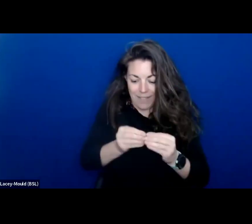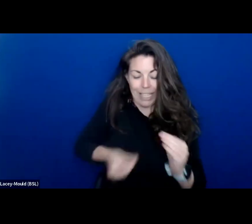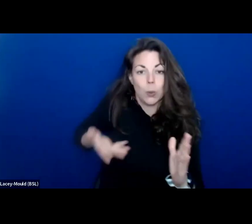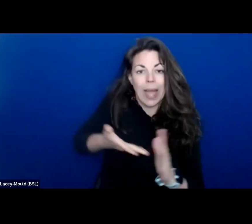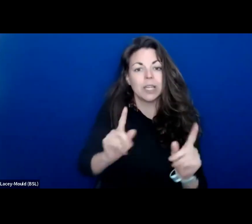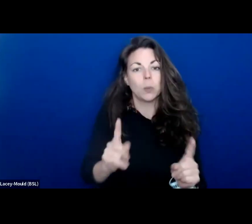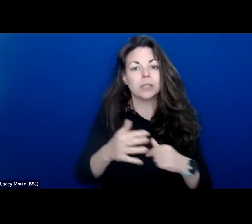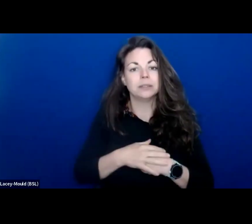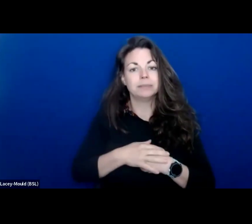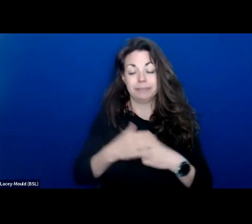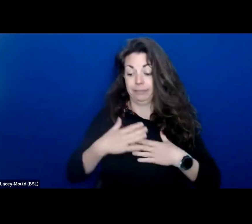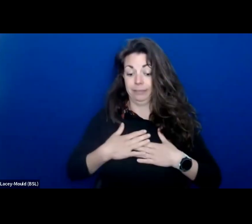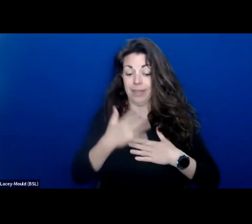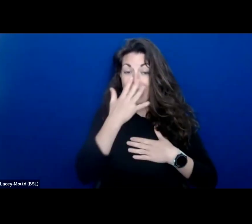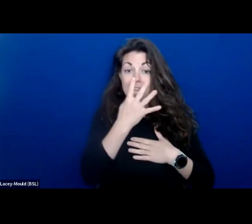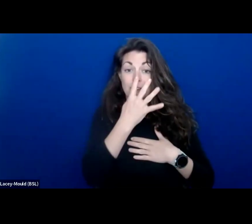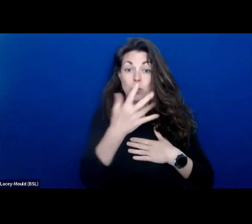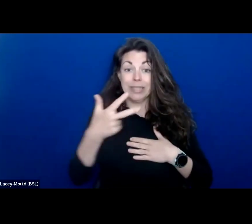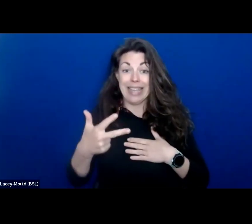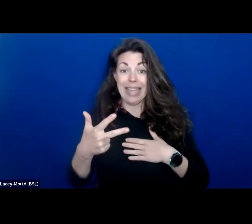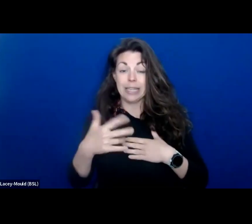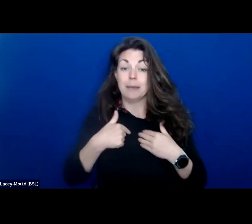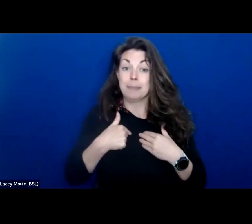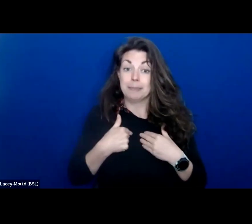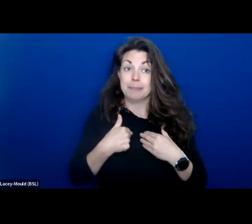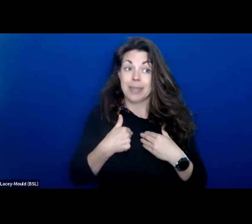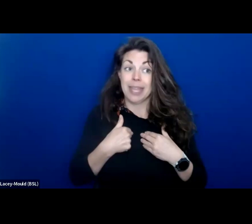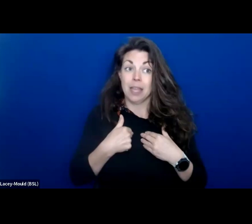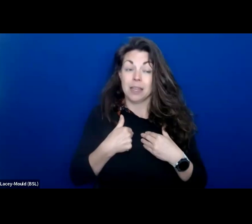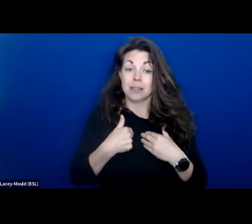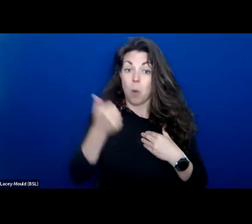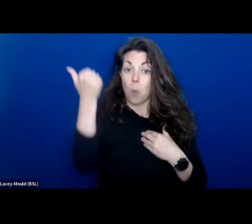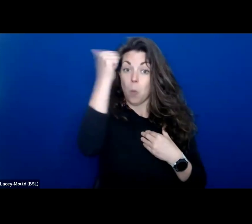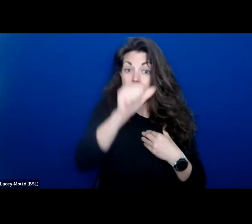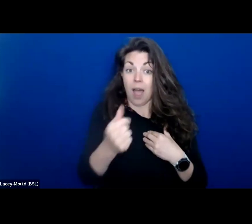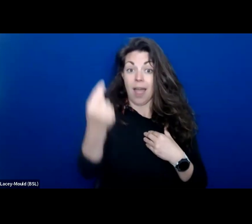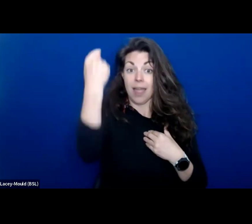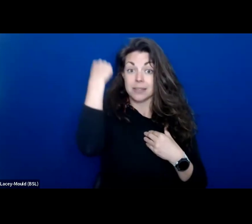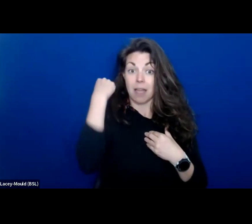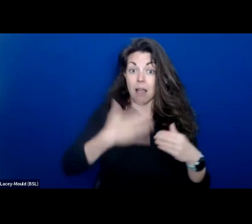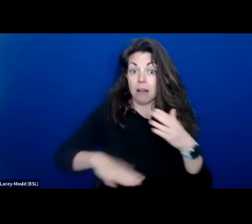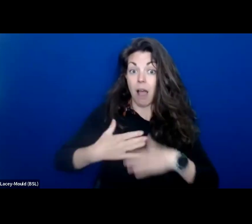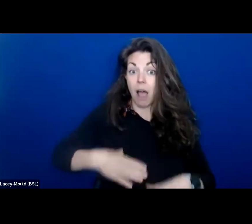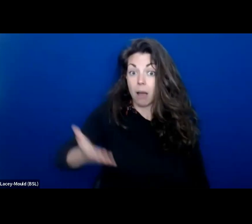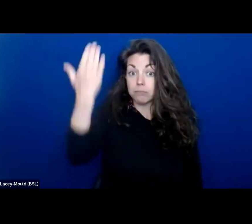that I was not this wise or this calm at a young age. I knew from a very young